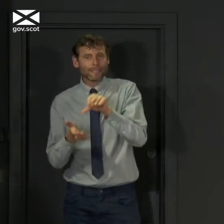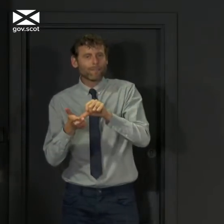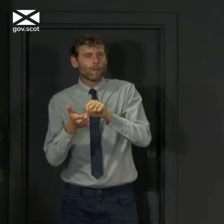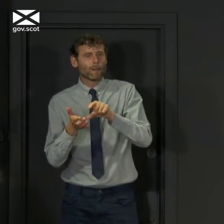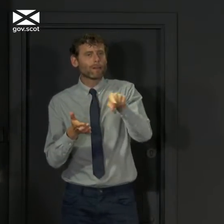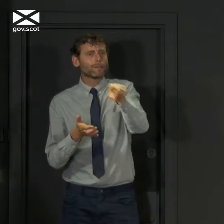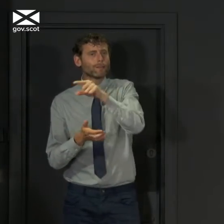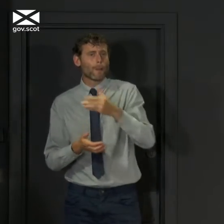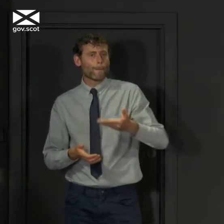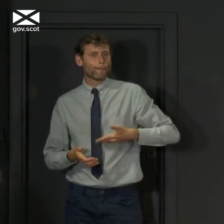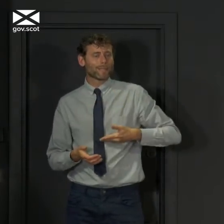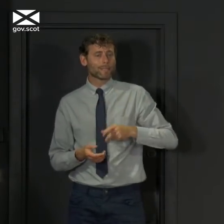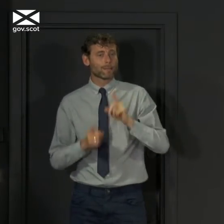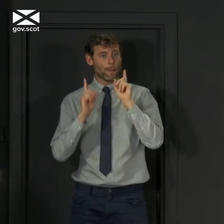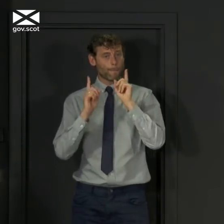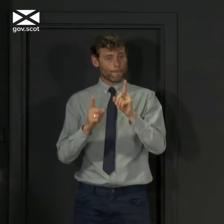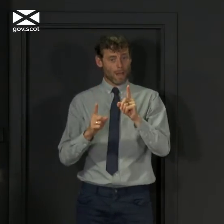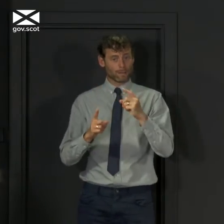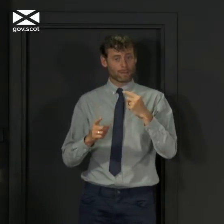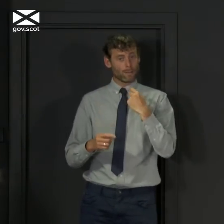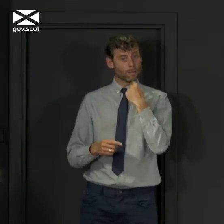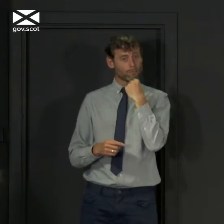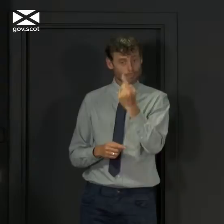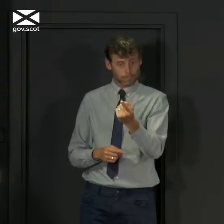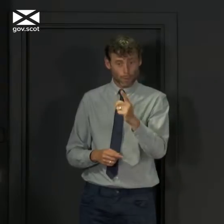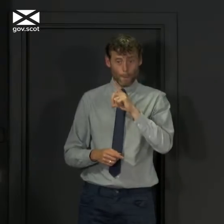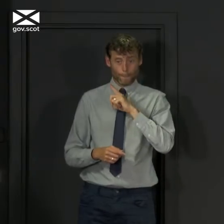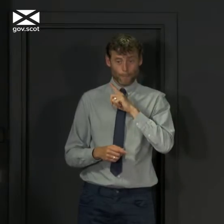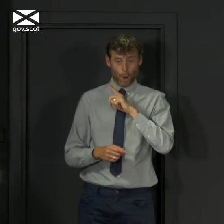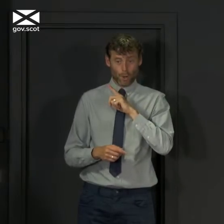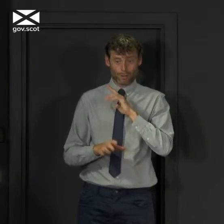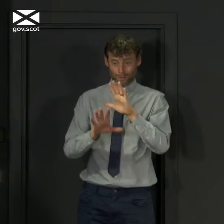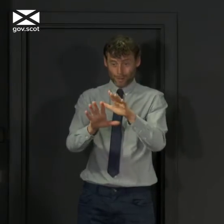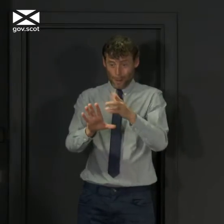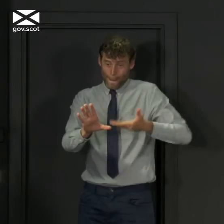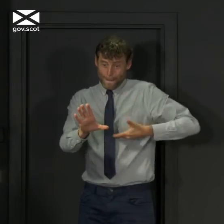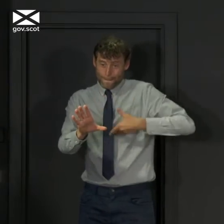not putting lives at risk, because lives really matter too, and if this virus starts to go